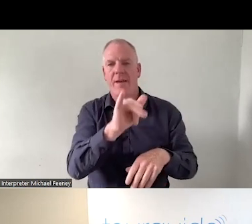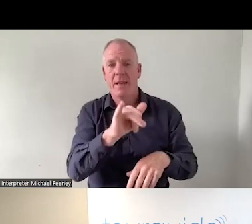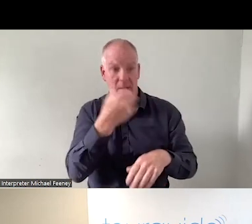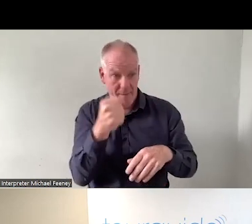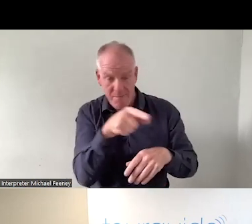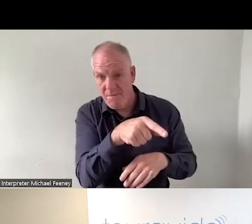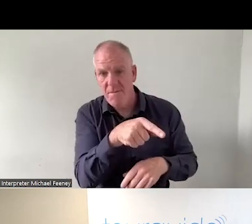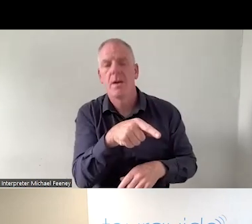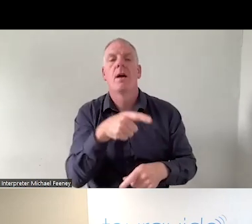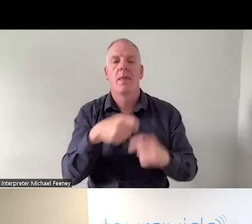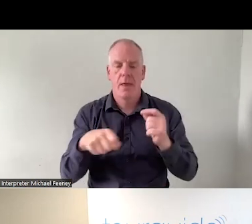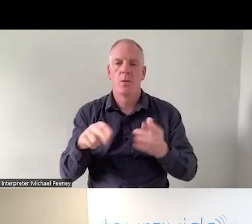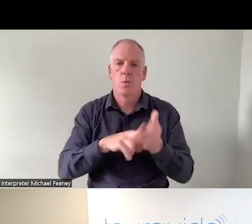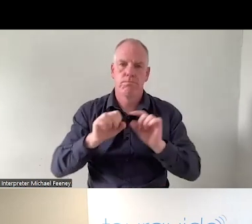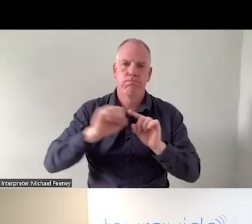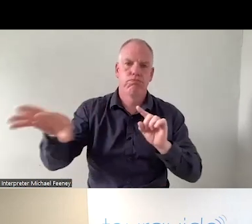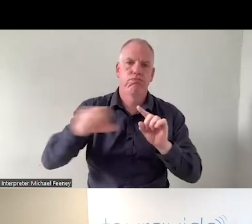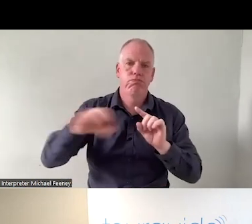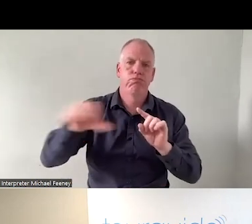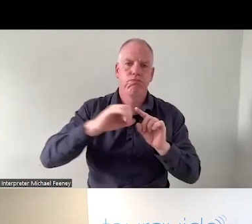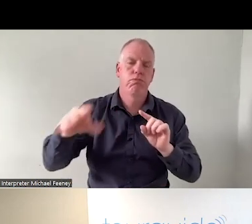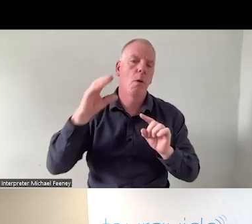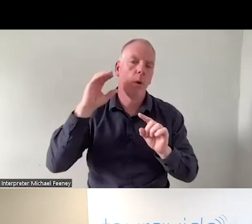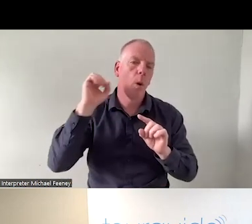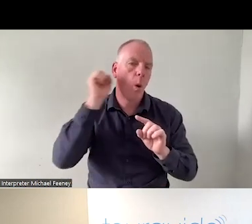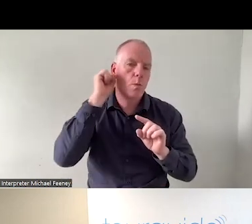to transmit the audio to the listeners.